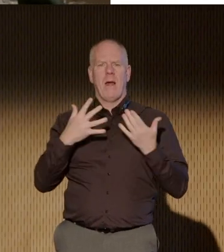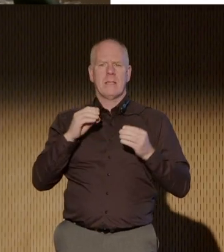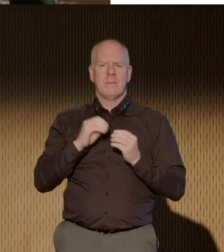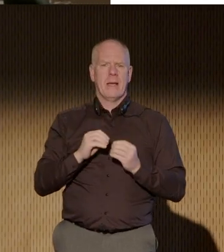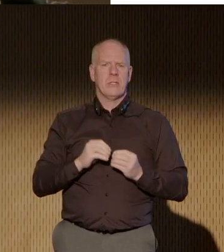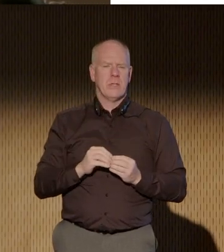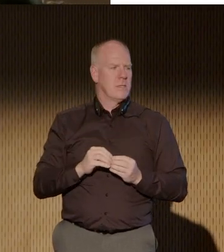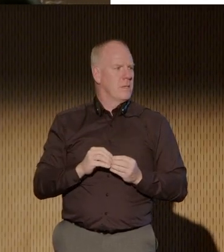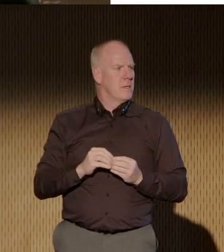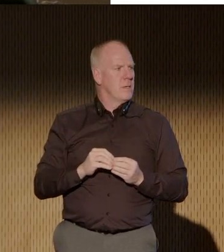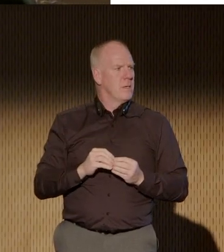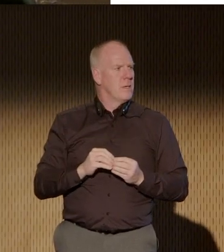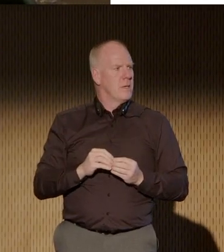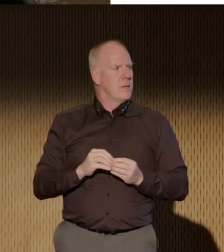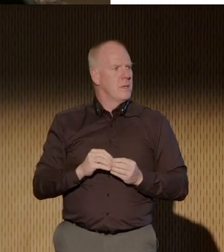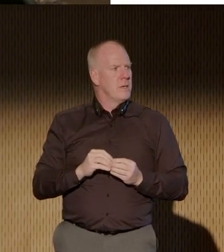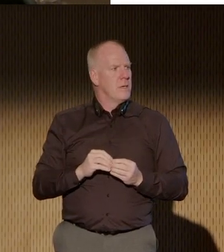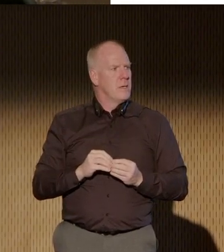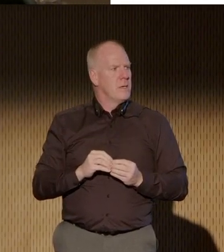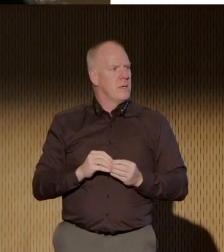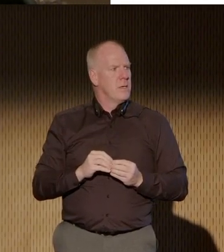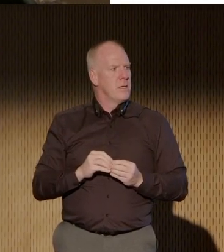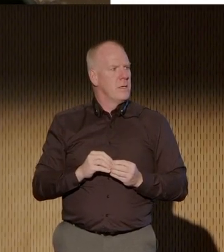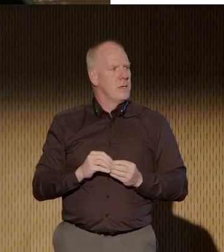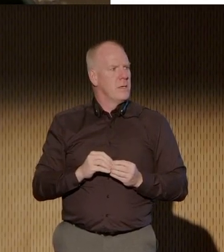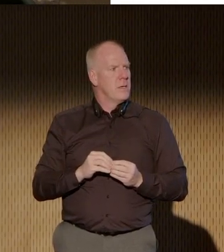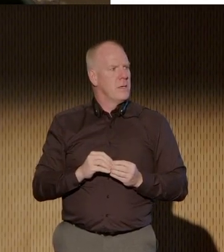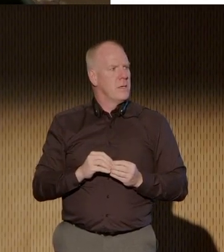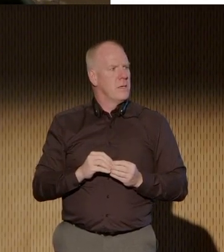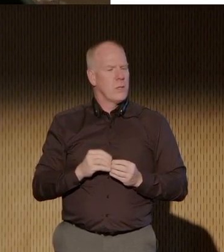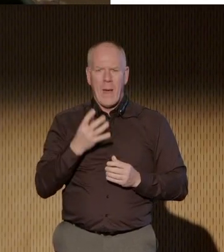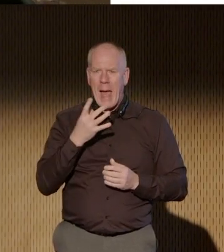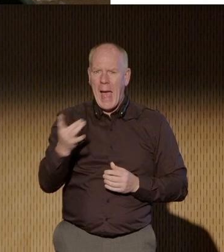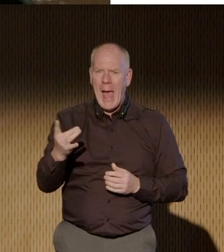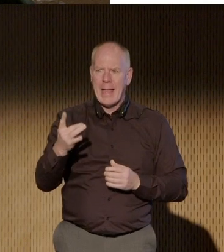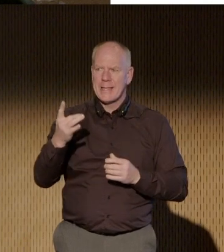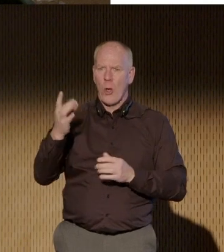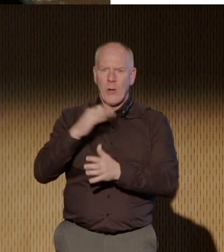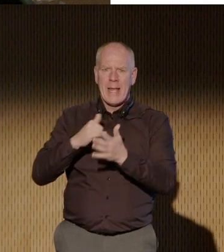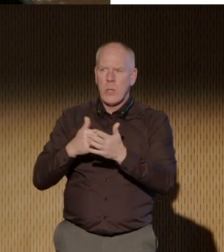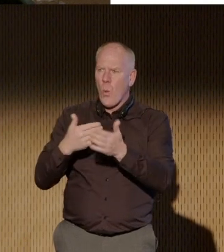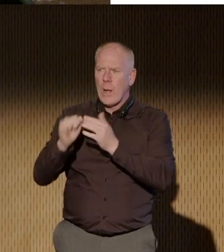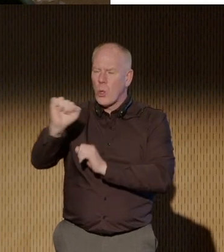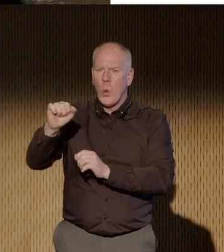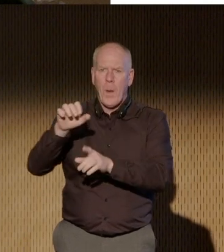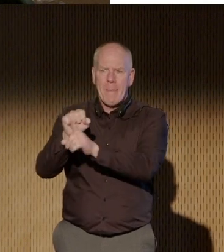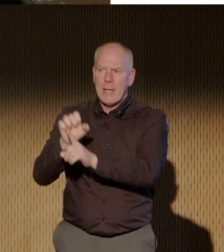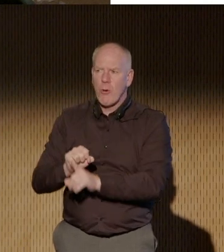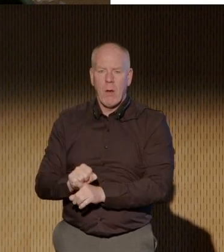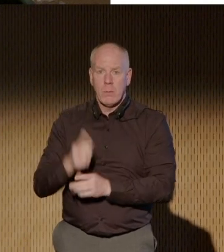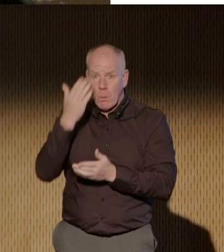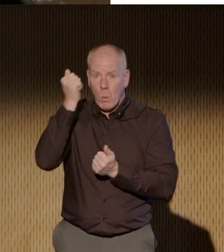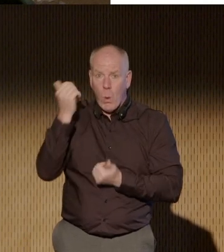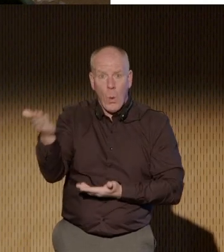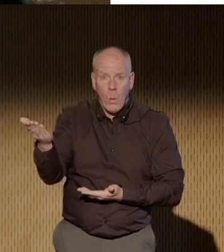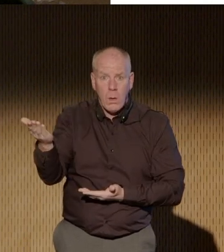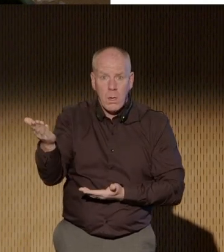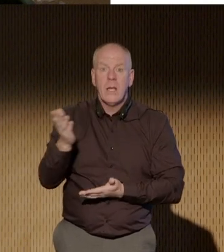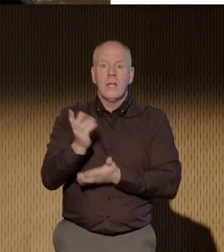you ask people in different institutions what they're measuring, they don't seem to know a lot of the time—communication. And then even sometimes within the same institution, I find